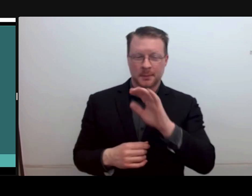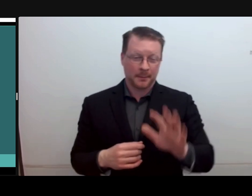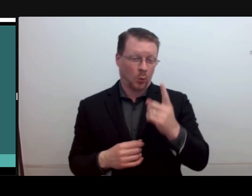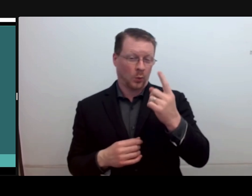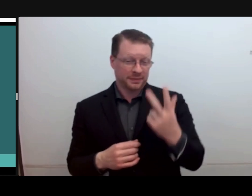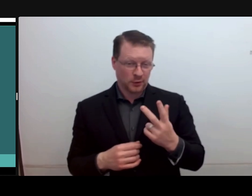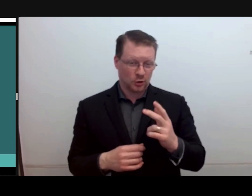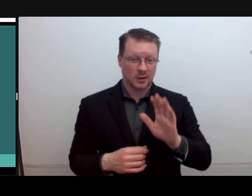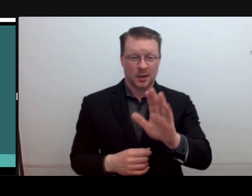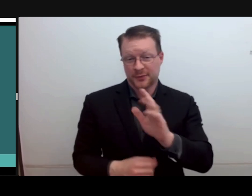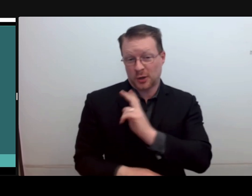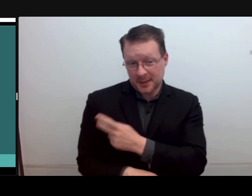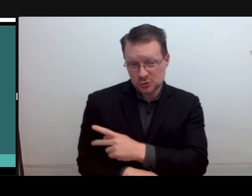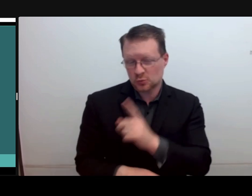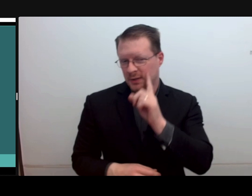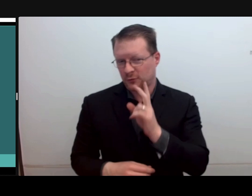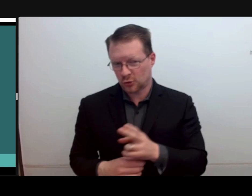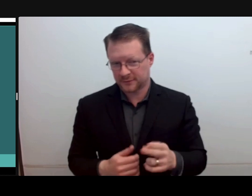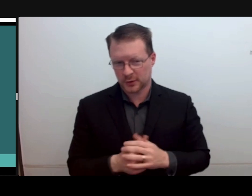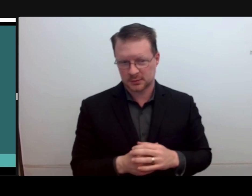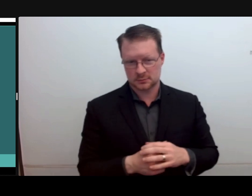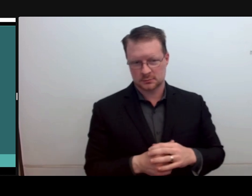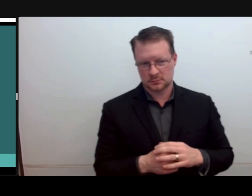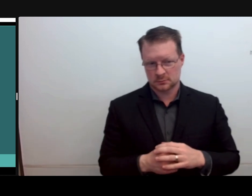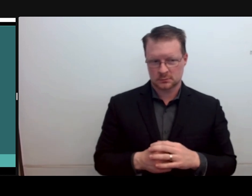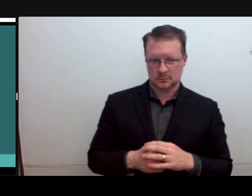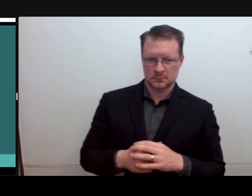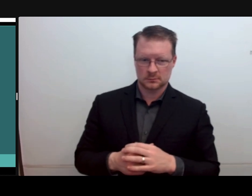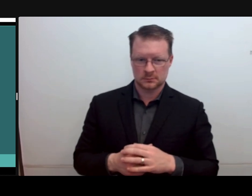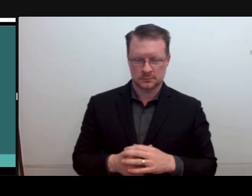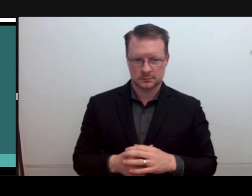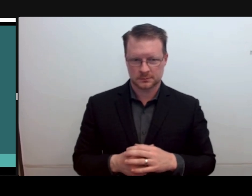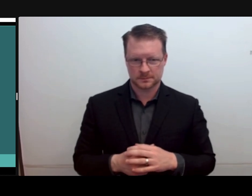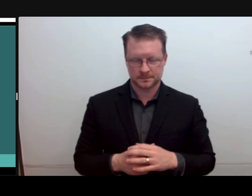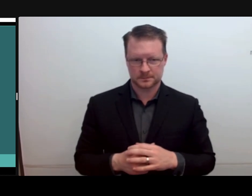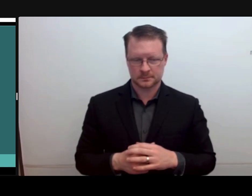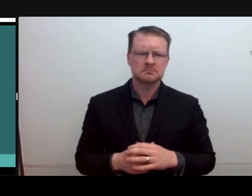at the time we did this study-- about one third of their patients at that time were deaf and hard of hearing.